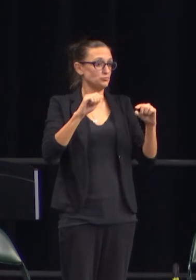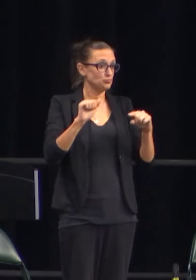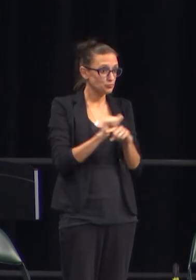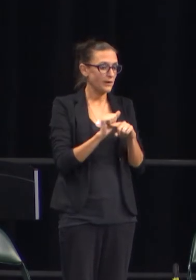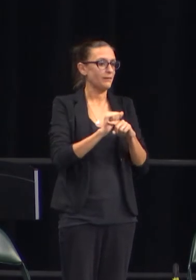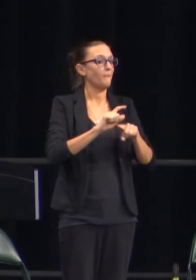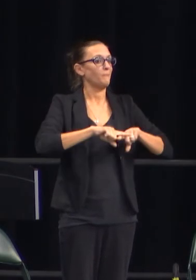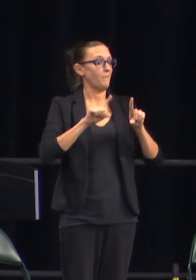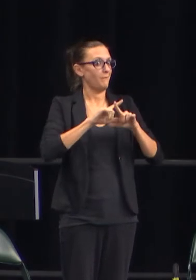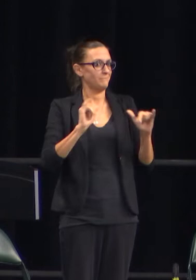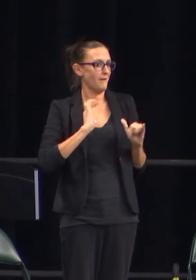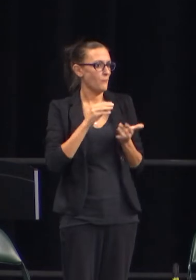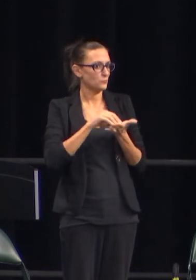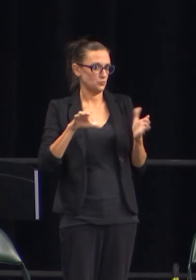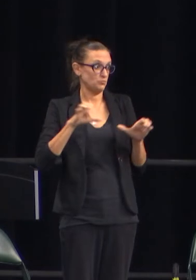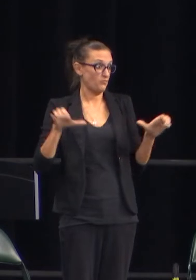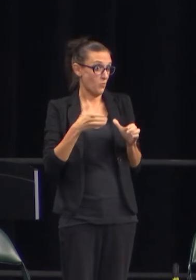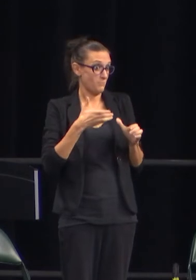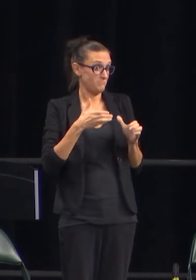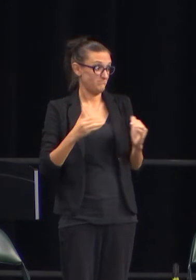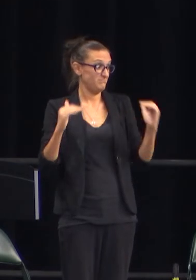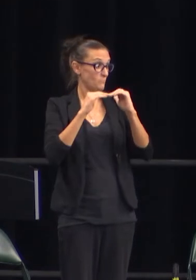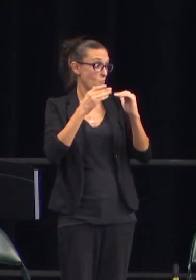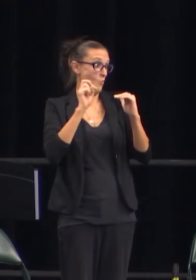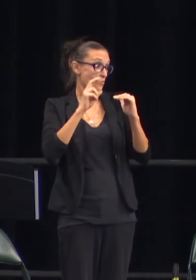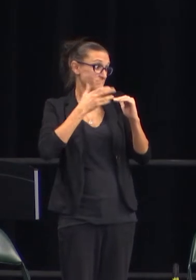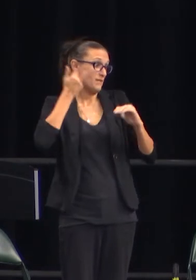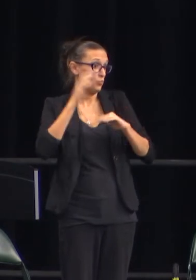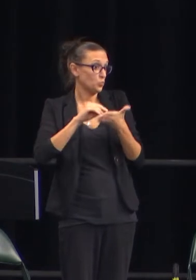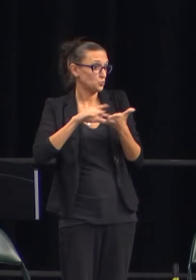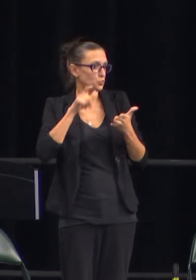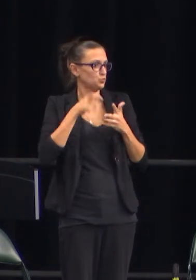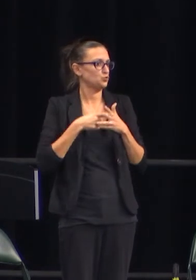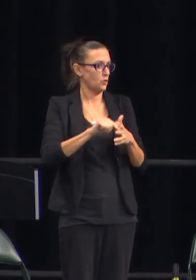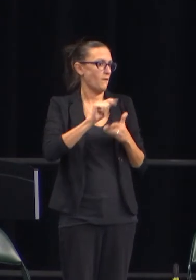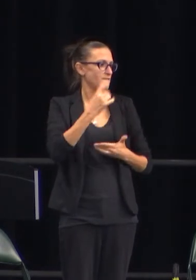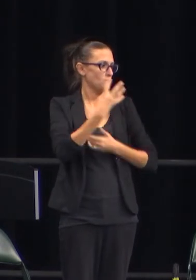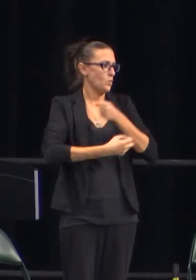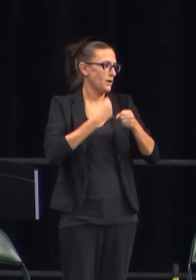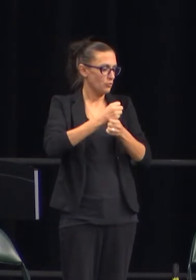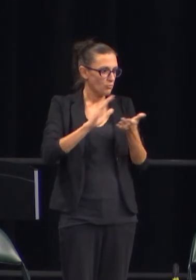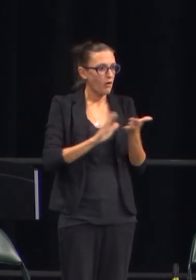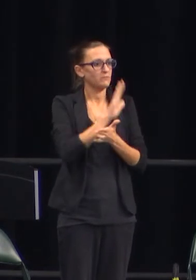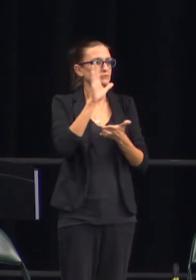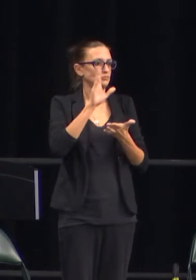but our students perform as well or better than students who begin at four-year colleges and universities.